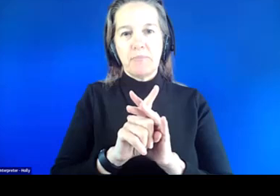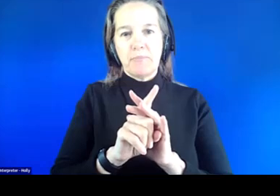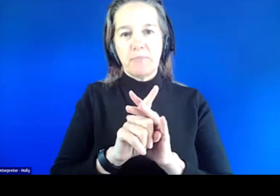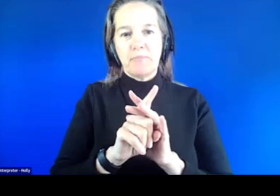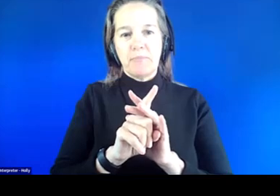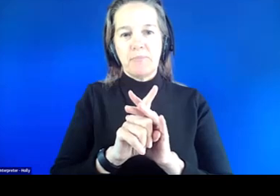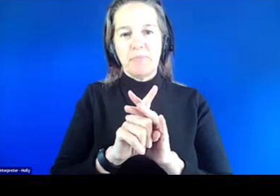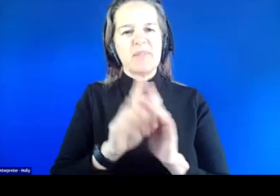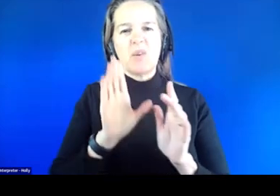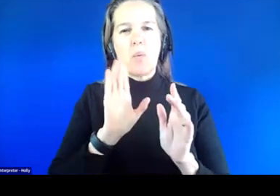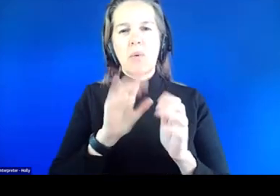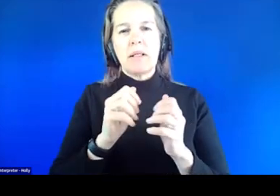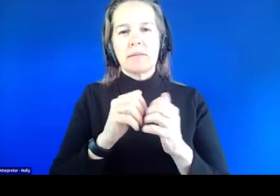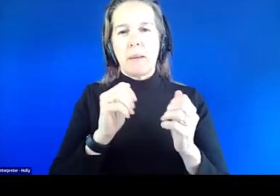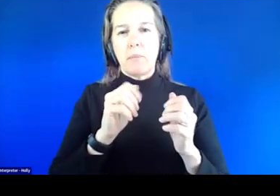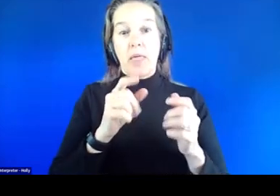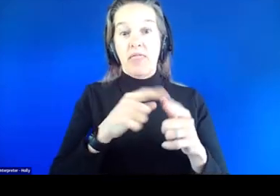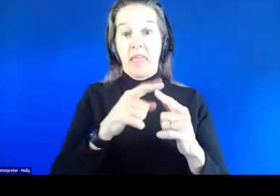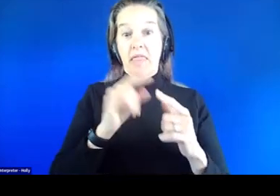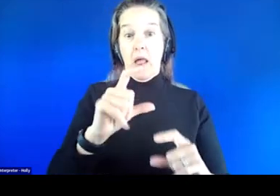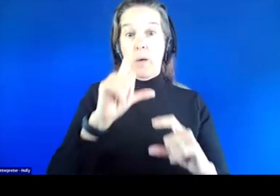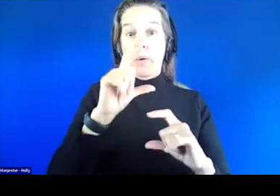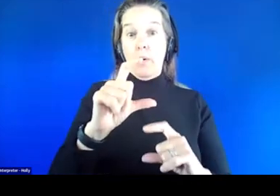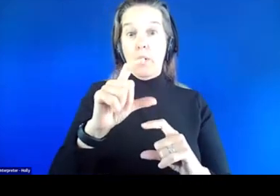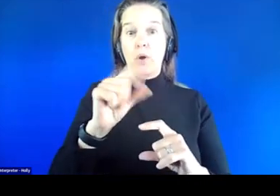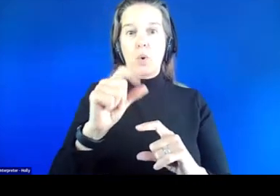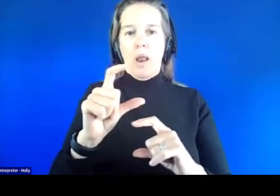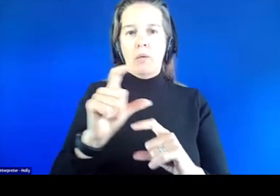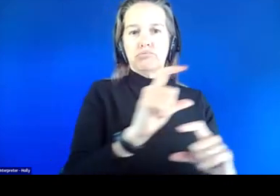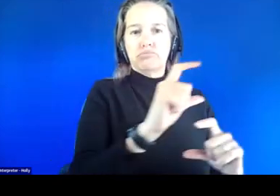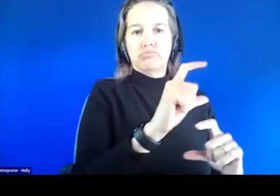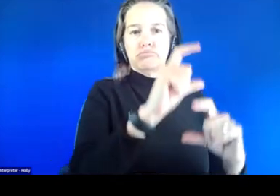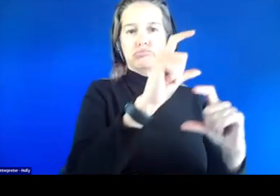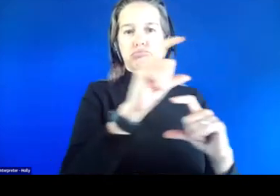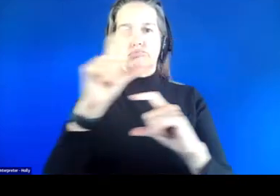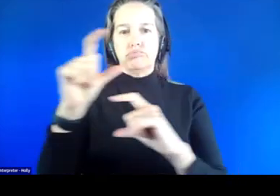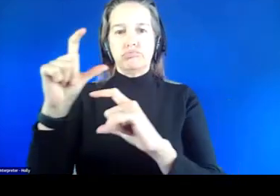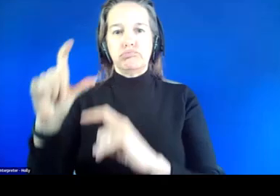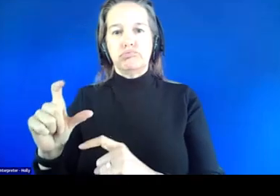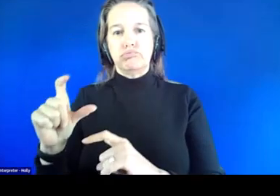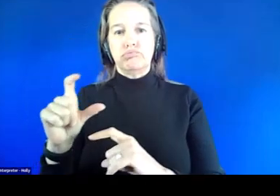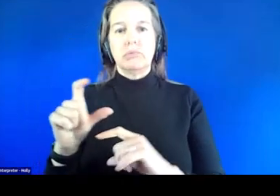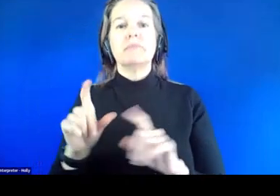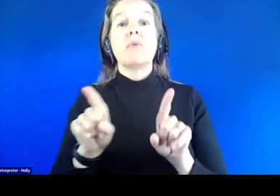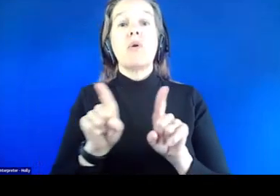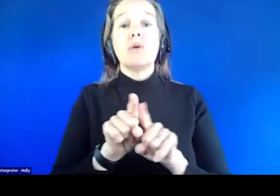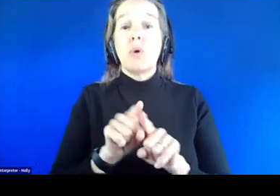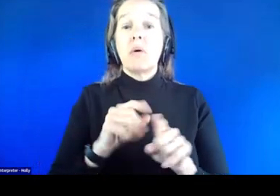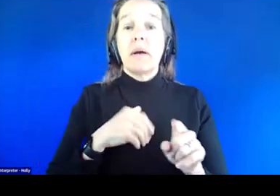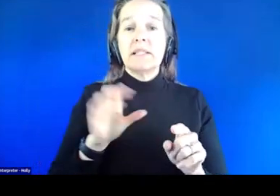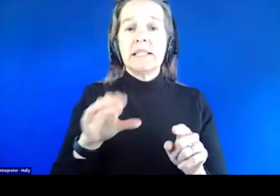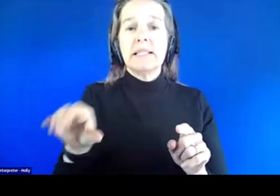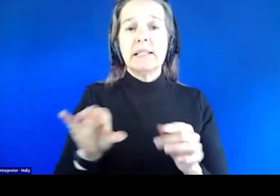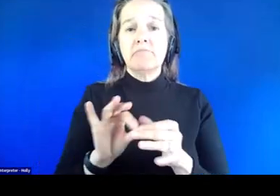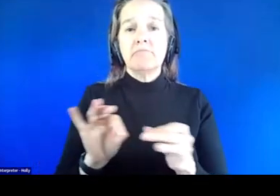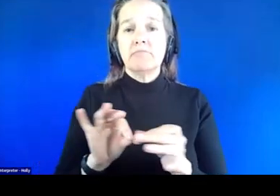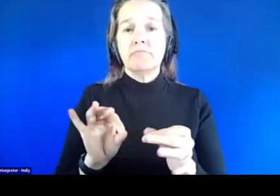window that you can move around your screen. We also have closed captions available. To turn captions on,